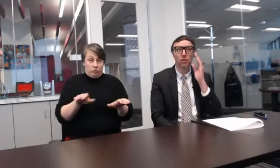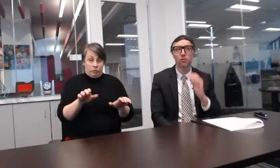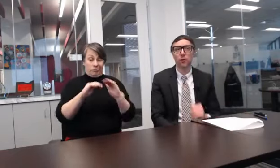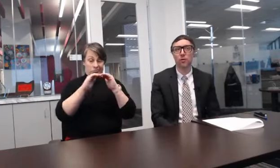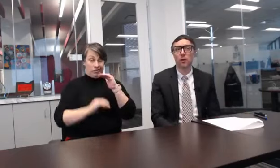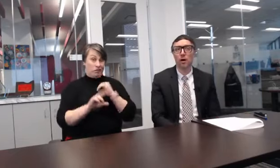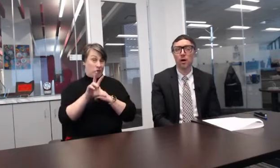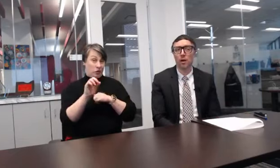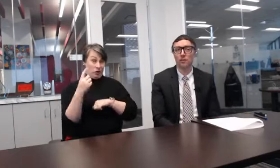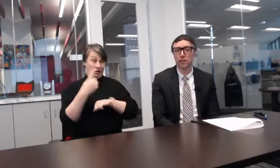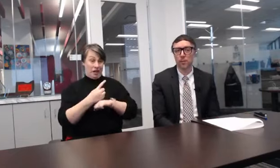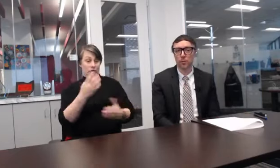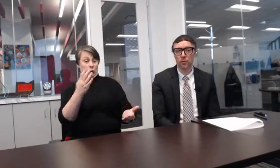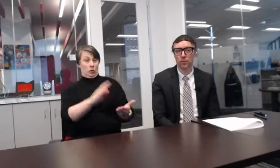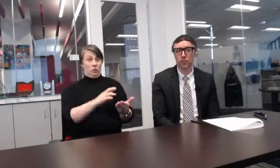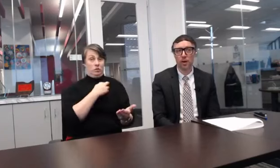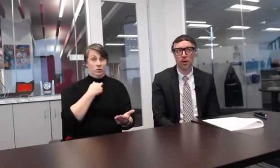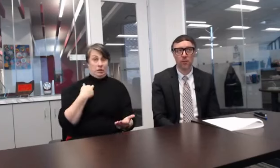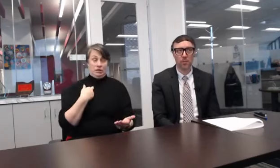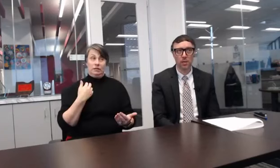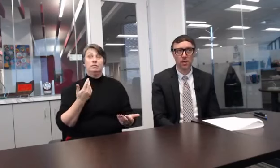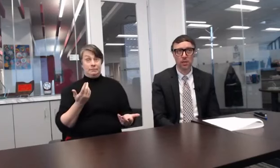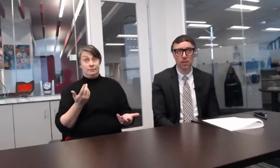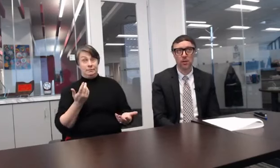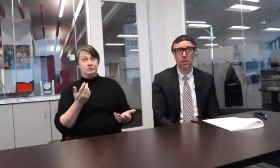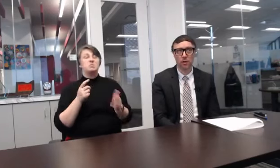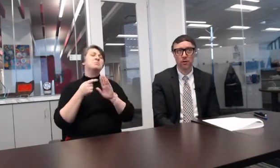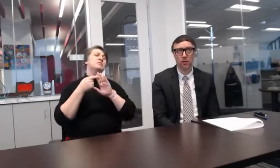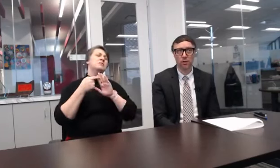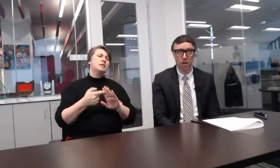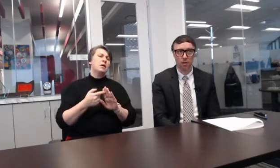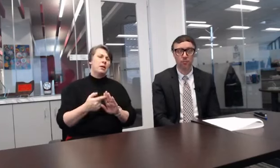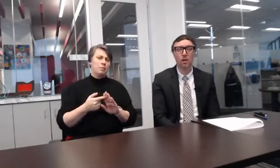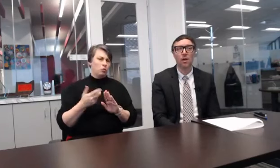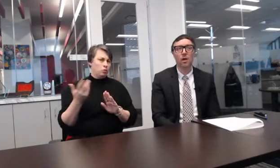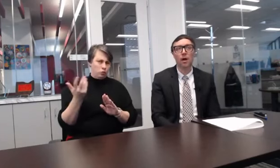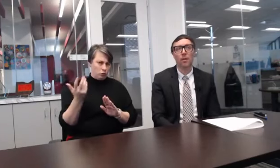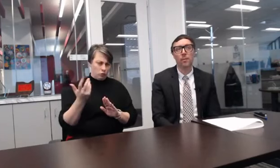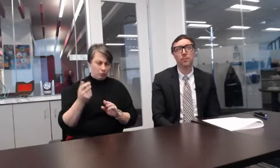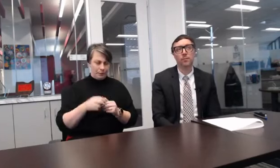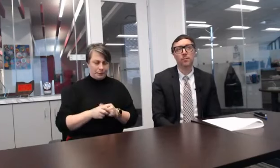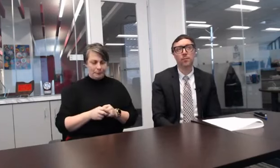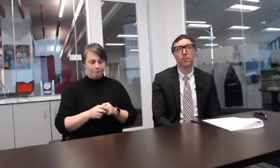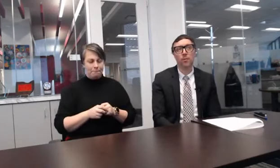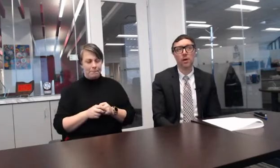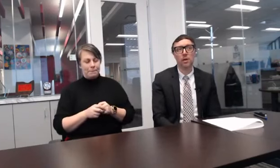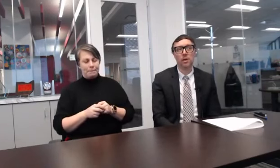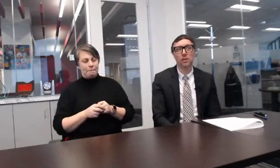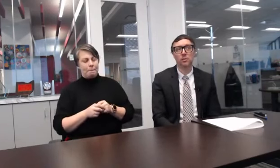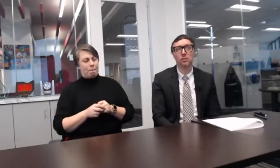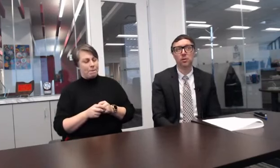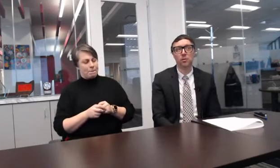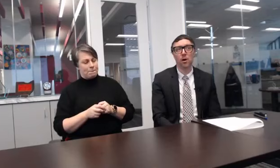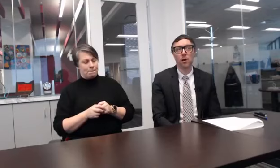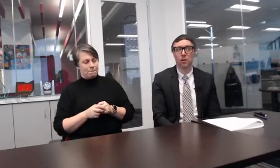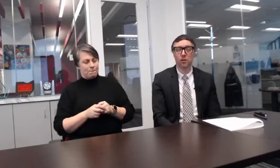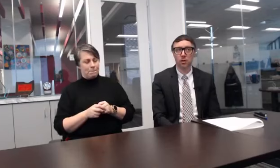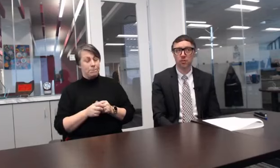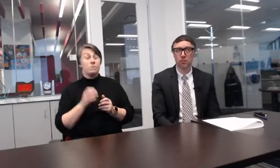So there are examples of Immediate Need under the law. One is, you are an adult